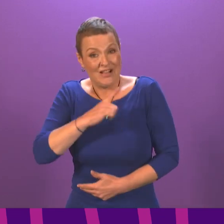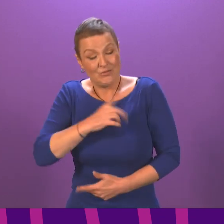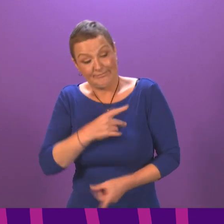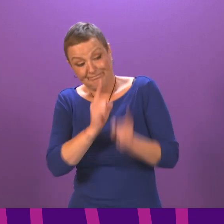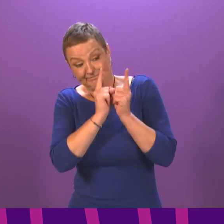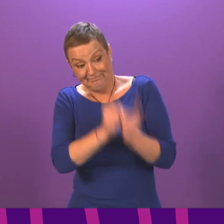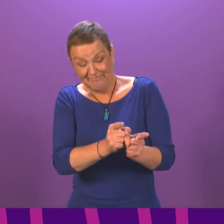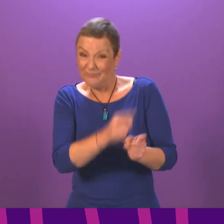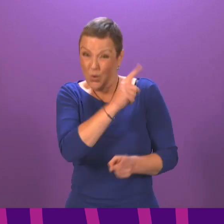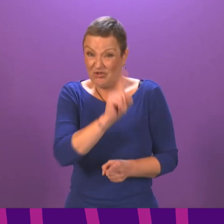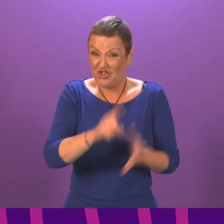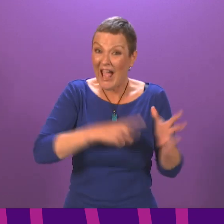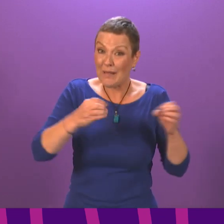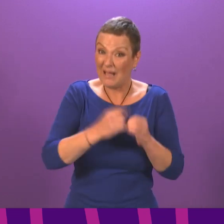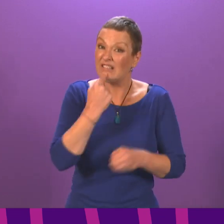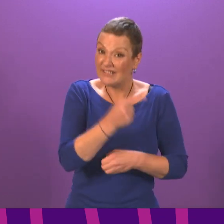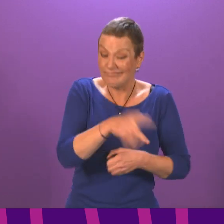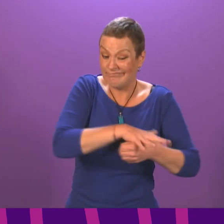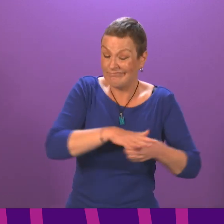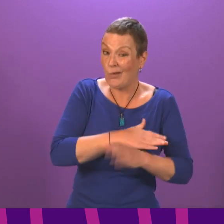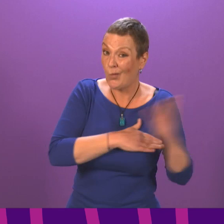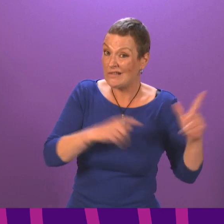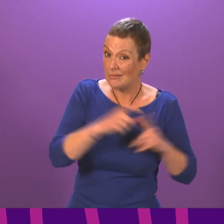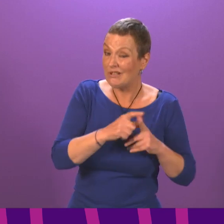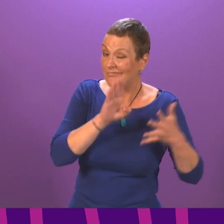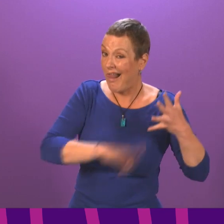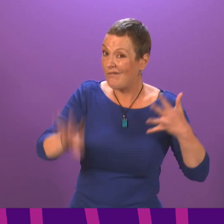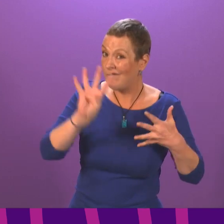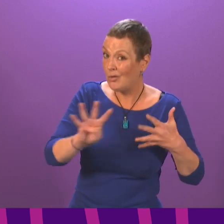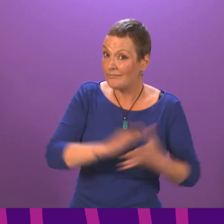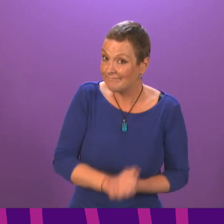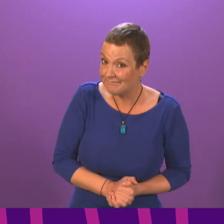that Jackie Baillie’s constituency is in being put into level 4.